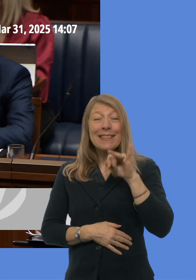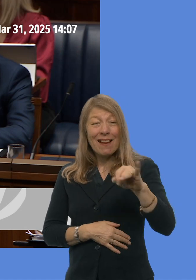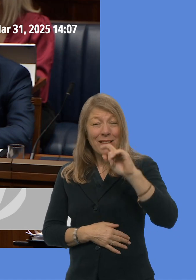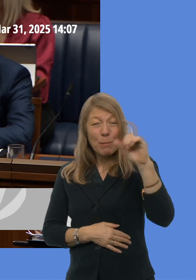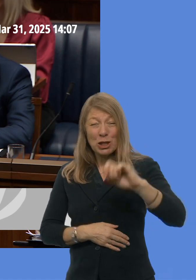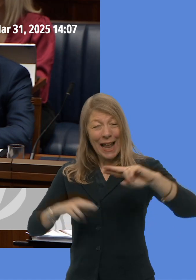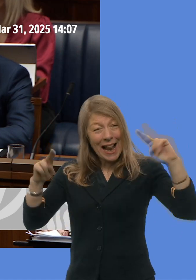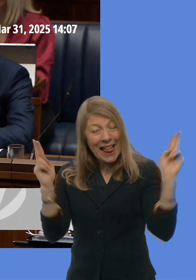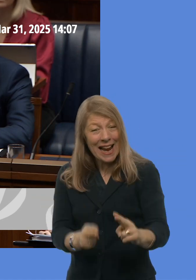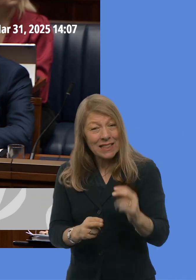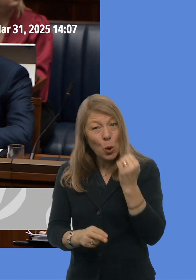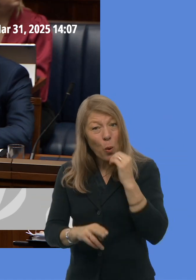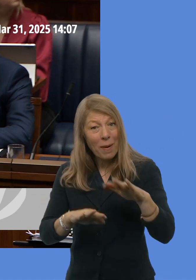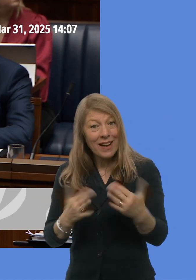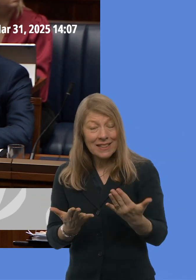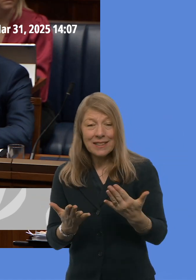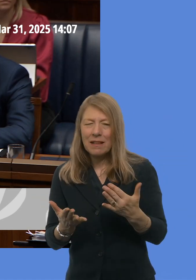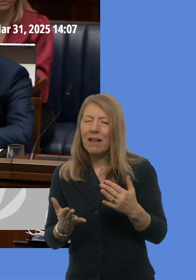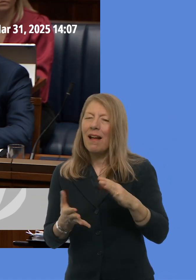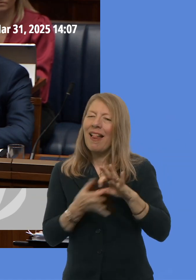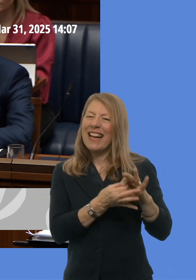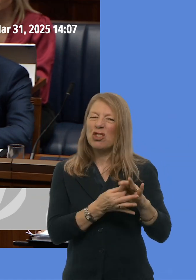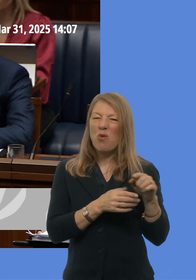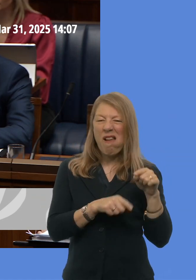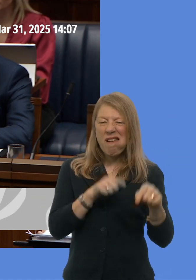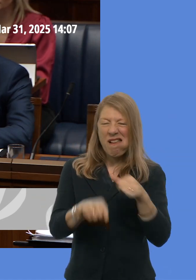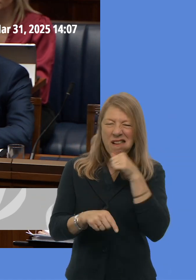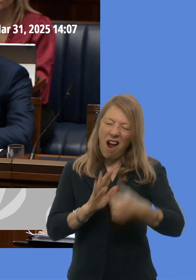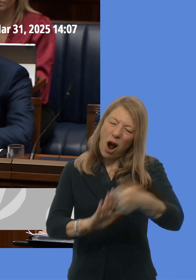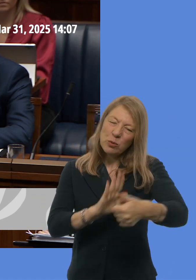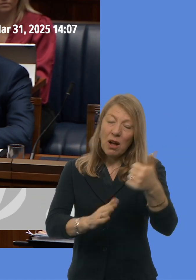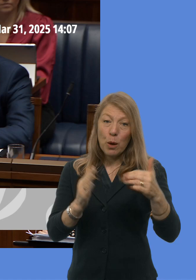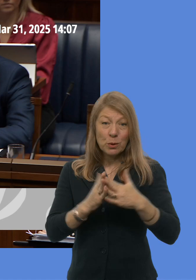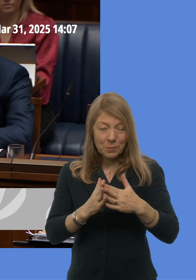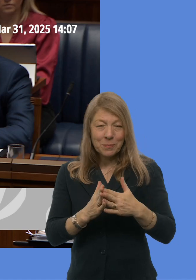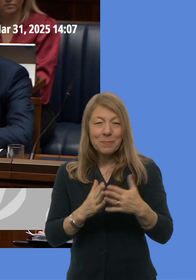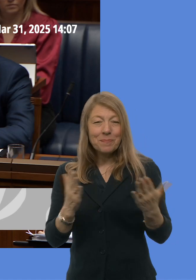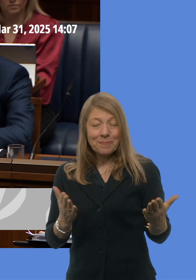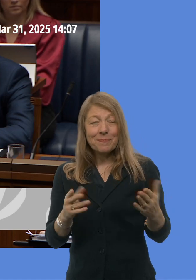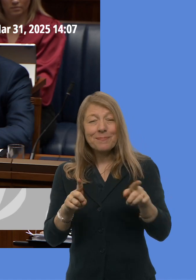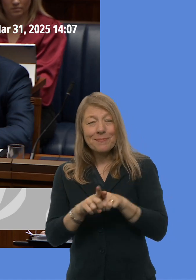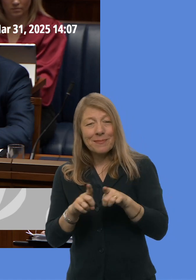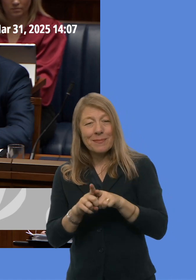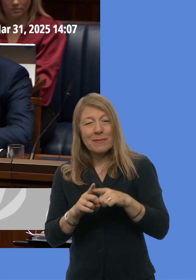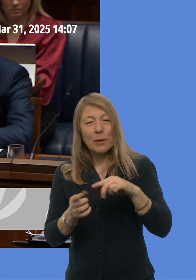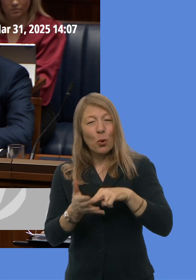The number of related convictions for paramilitary or organised crime-related activity has increased sevenfold from the outset of this programme.